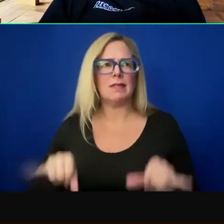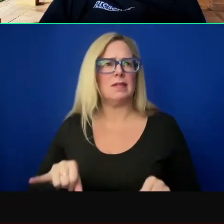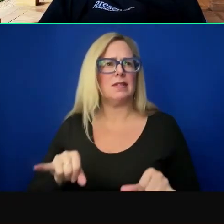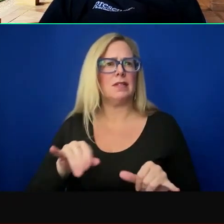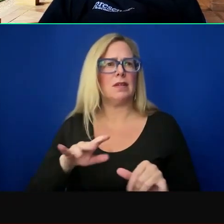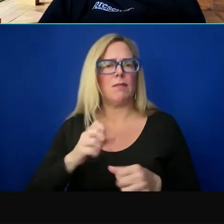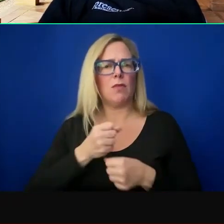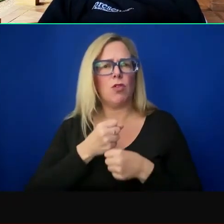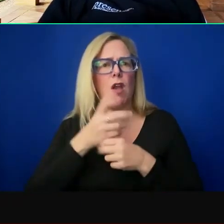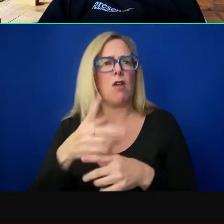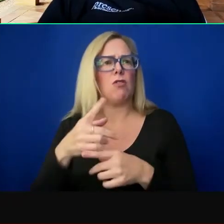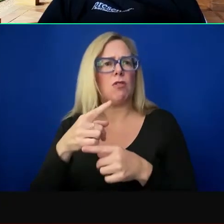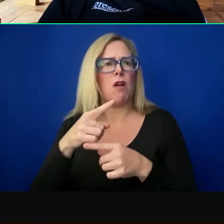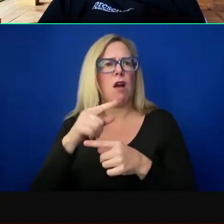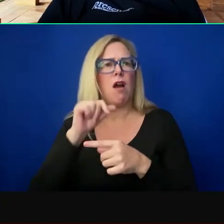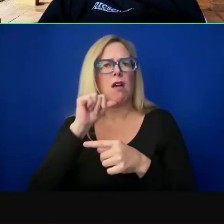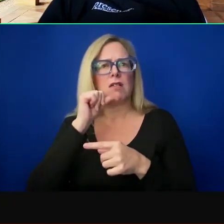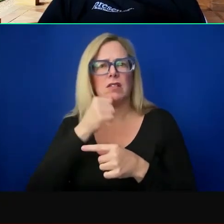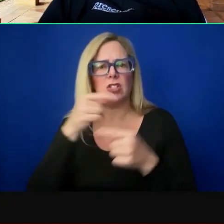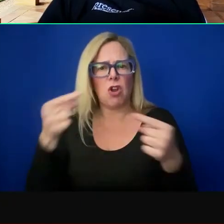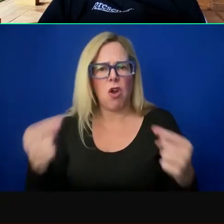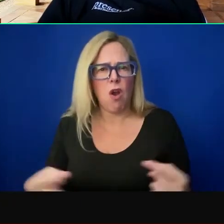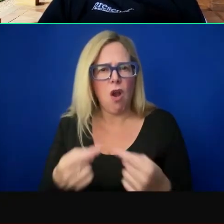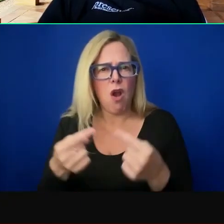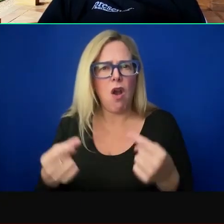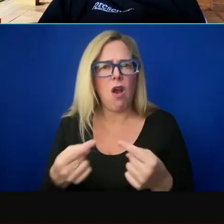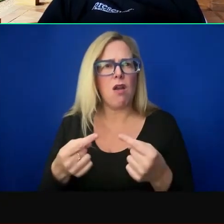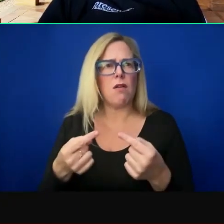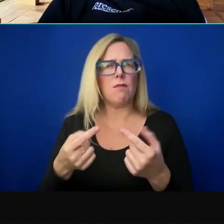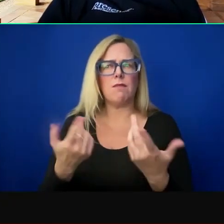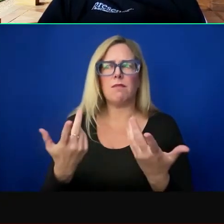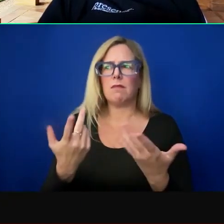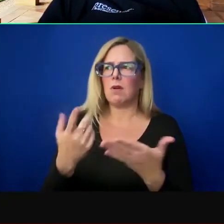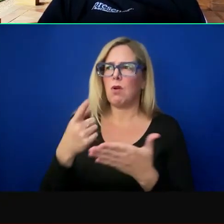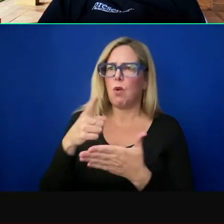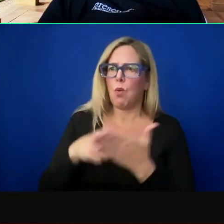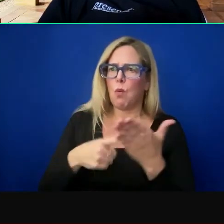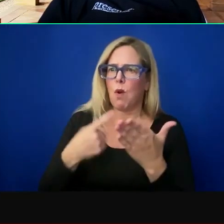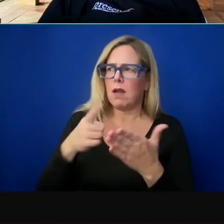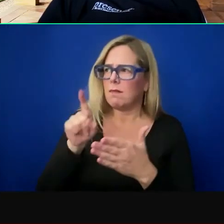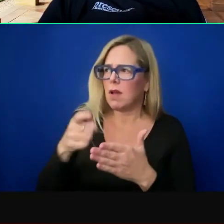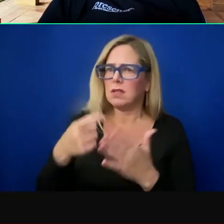are the needs of the people that we are prioritizing, and need to prioritize?